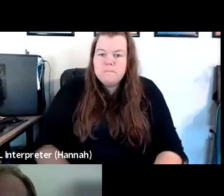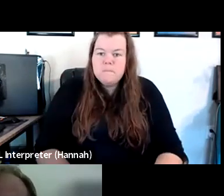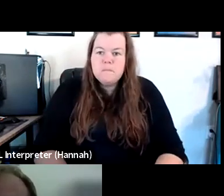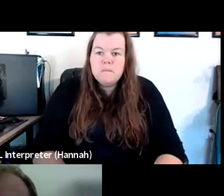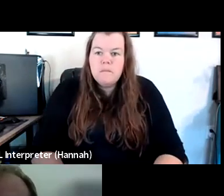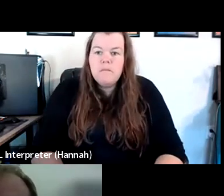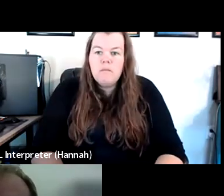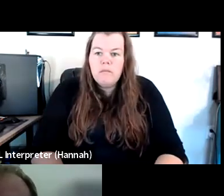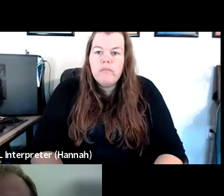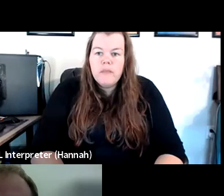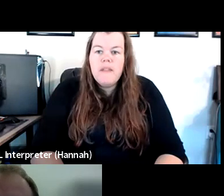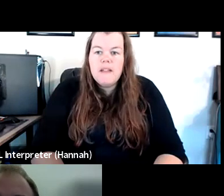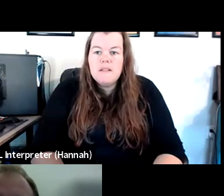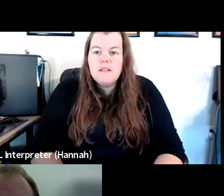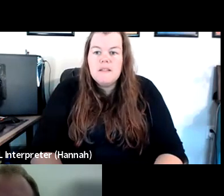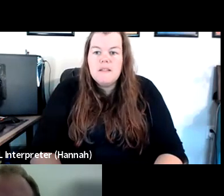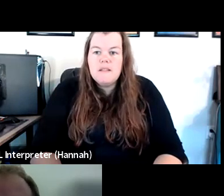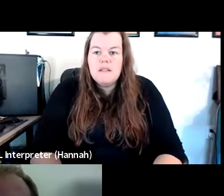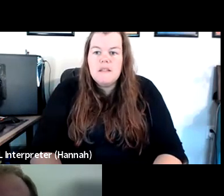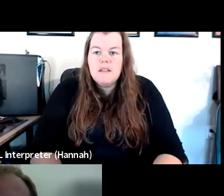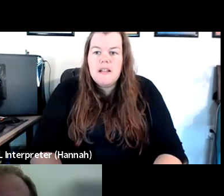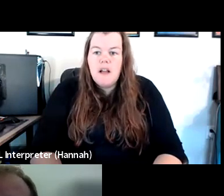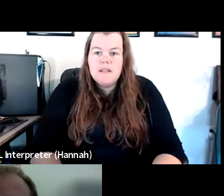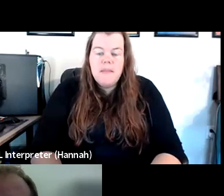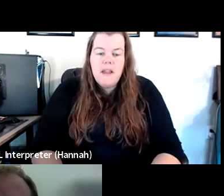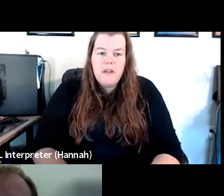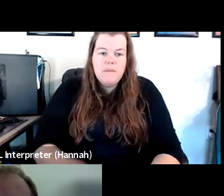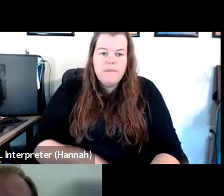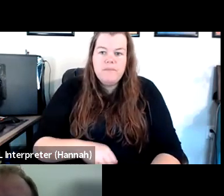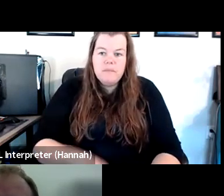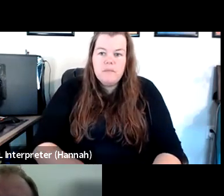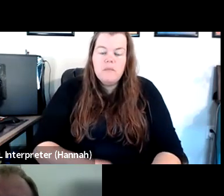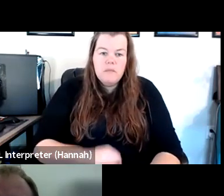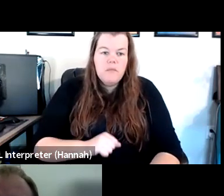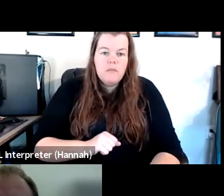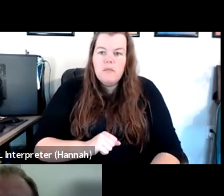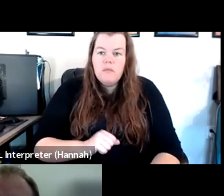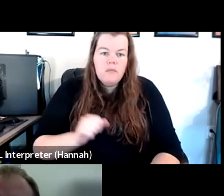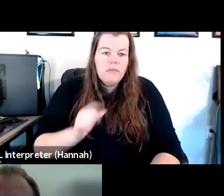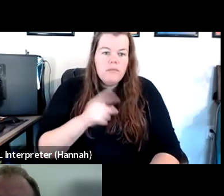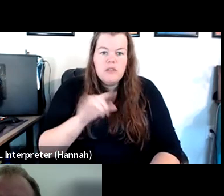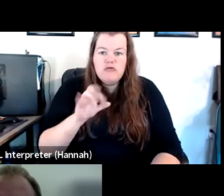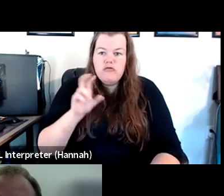This is Jared again. I have another question. Do we have a current number